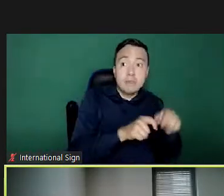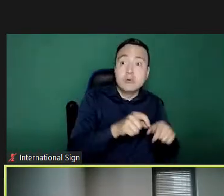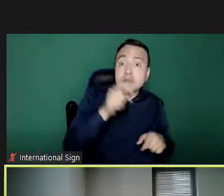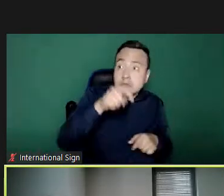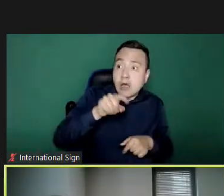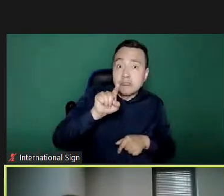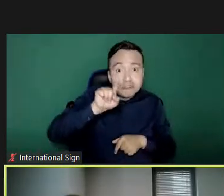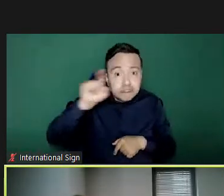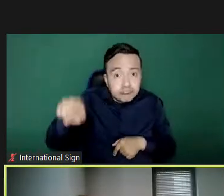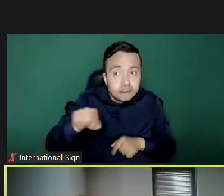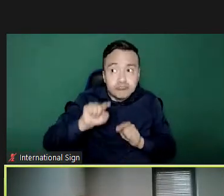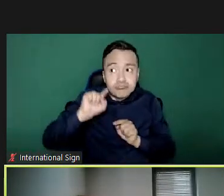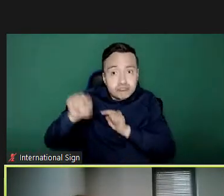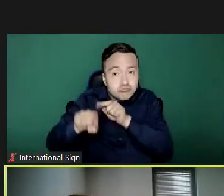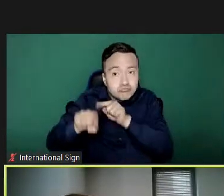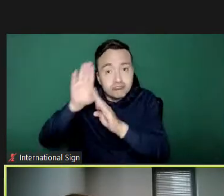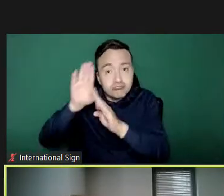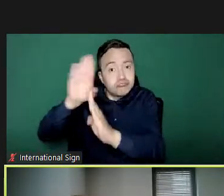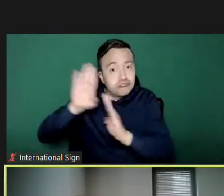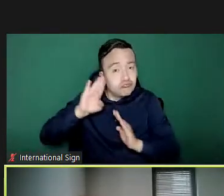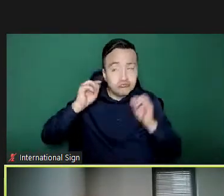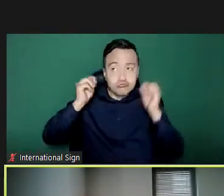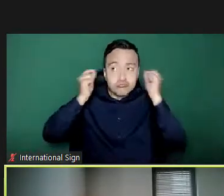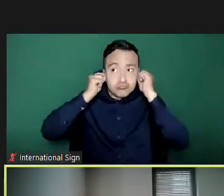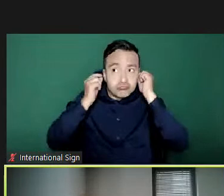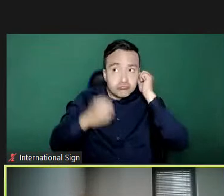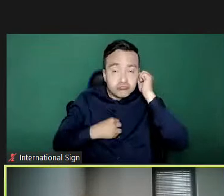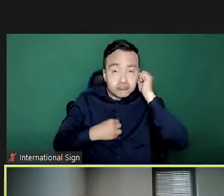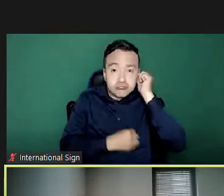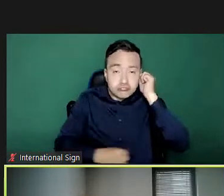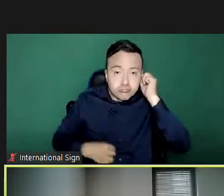even in some cases foregone seeking emergency treatment.